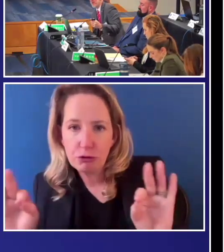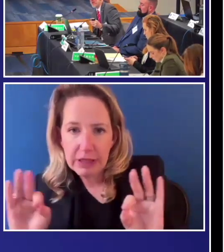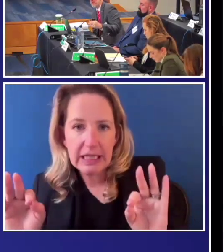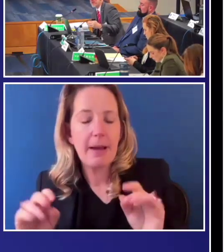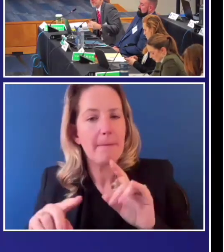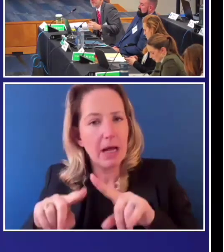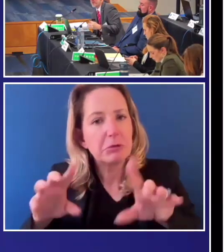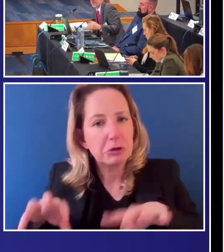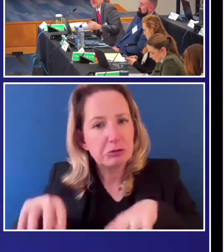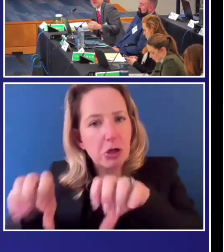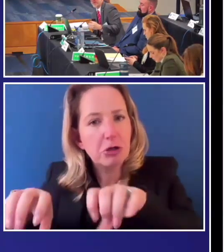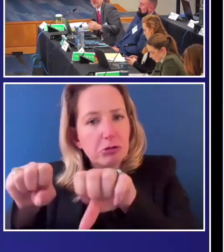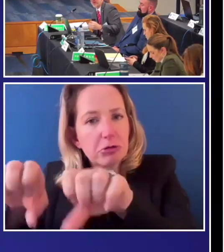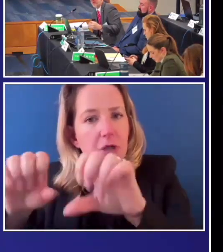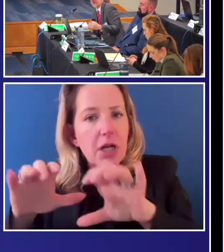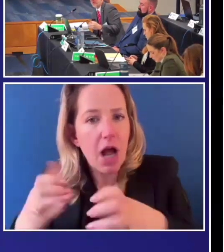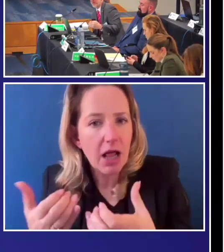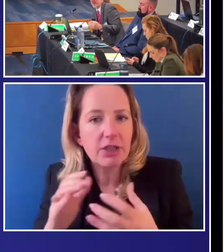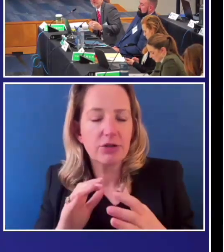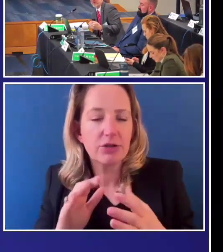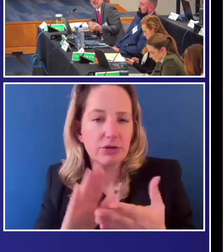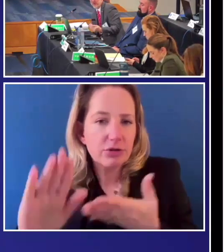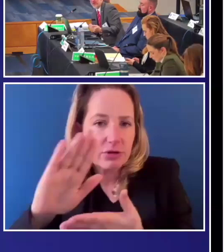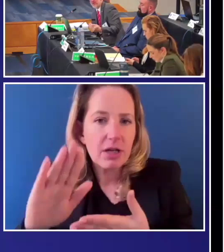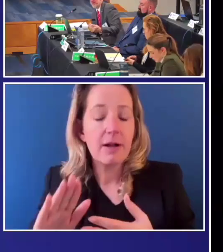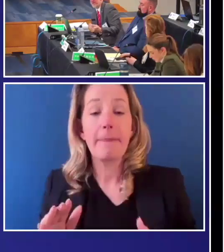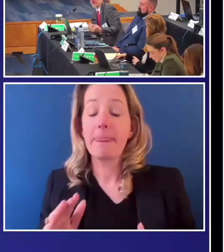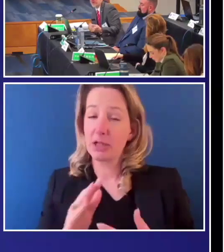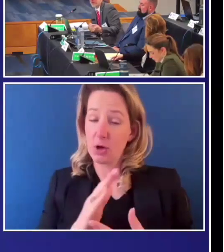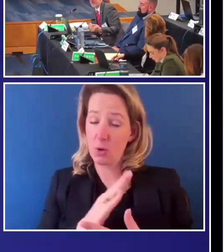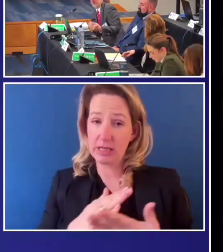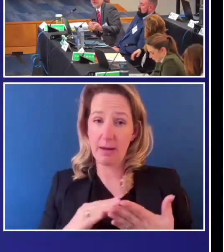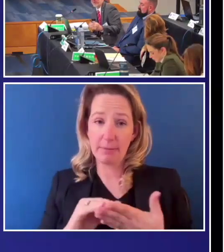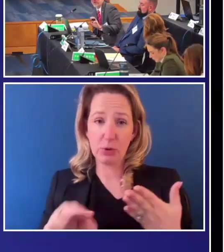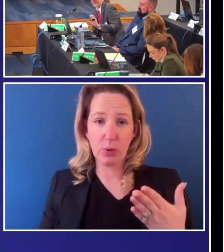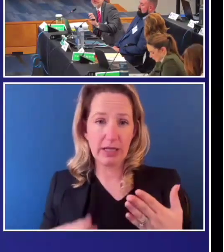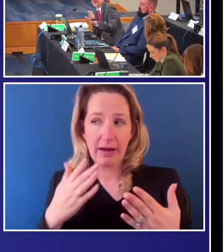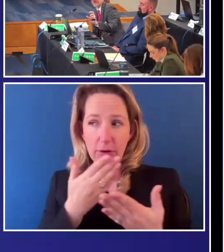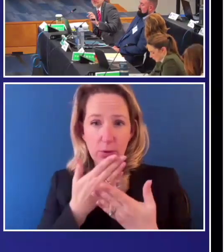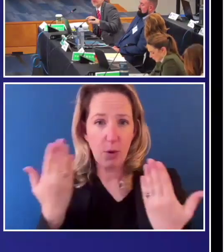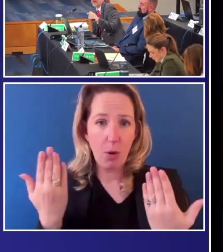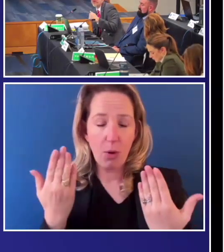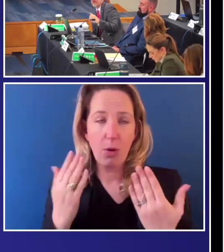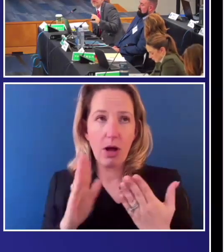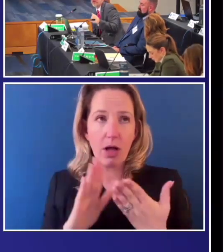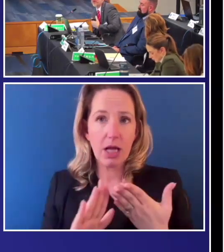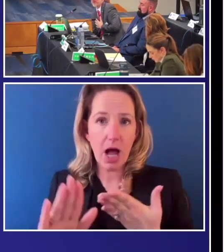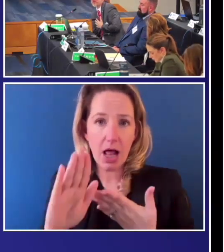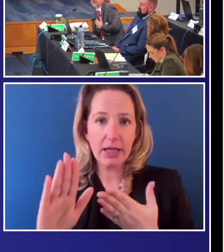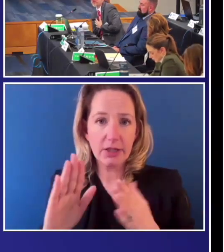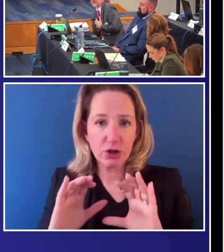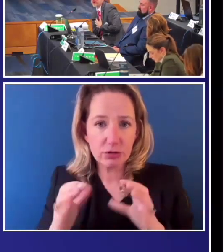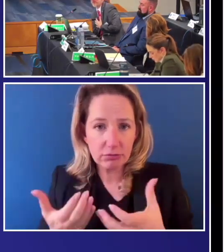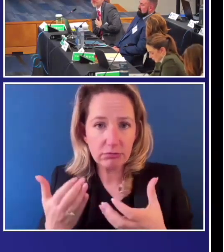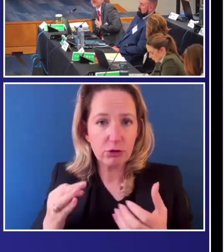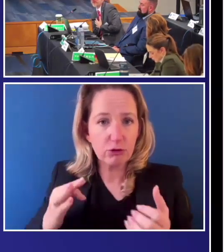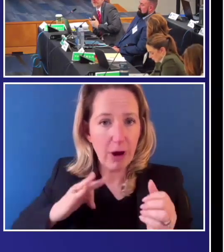those students would not necessarily have college credit. And so I'm wondering where there -- where that student who graduated or